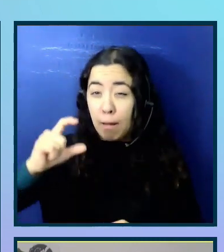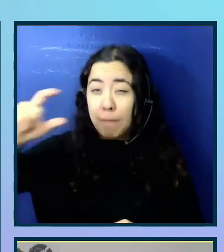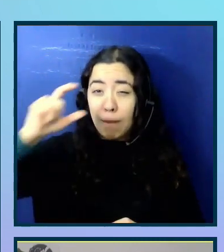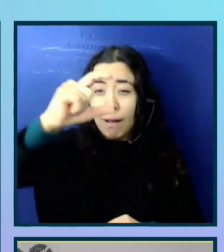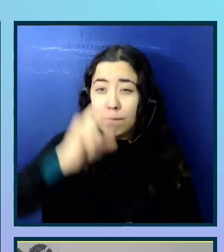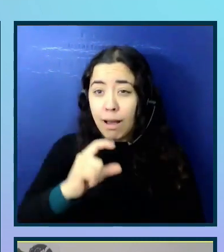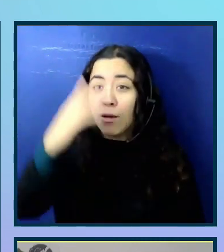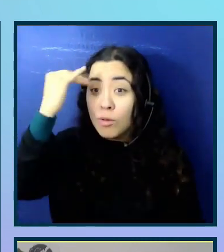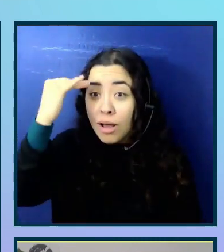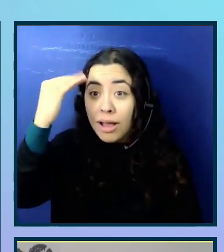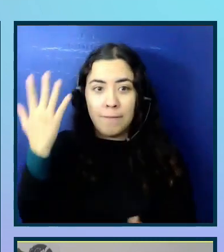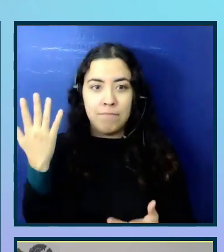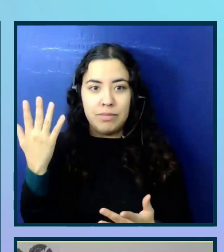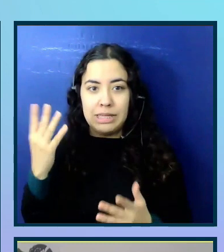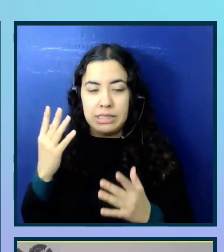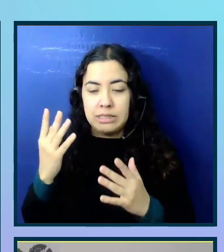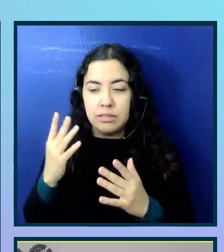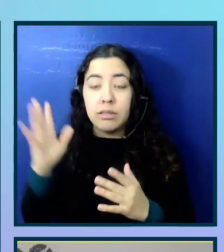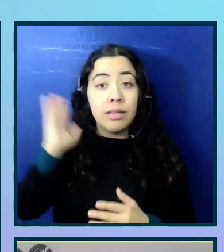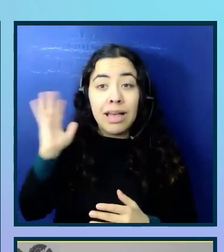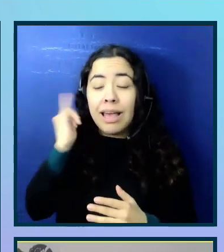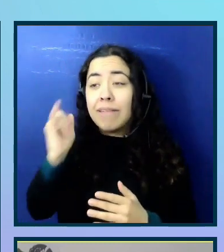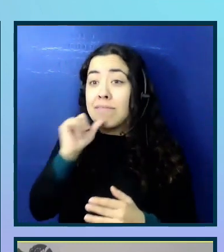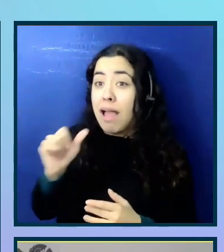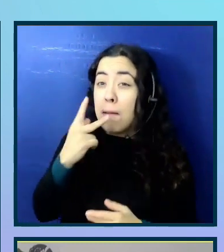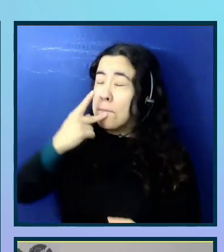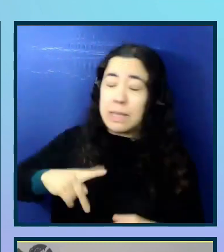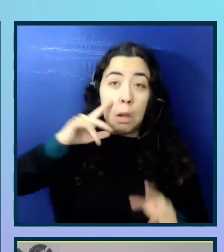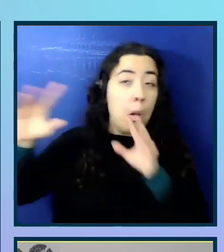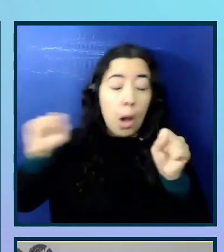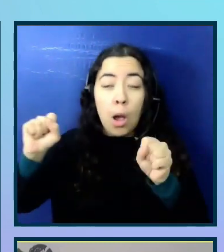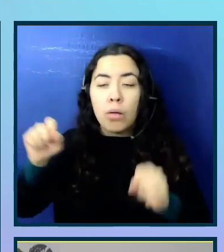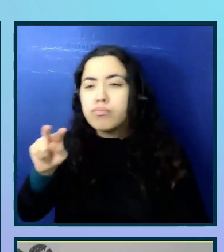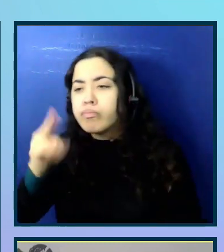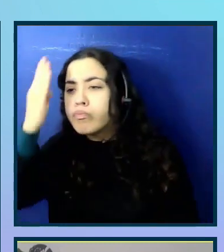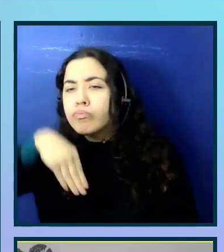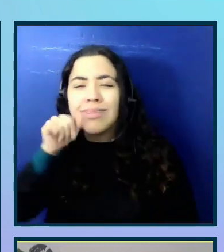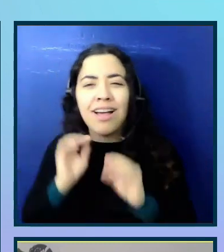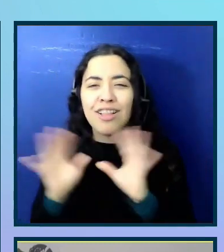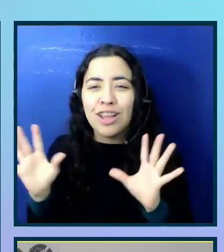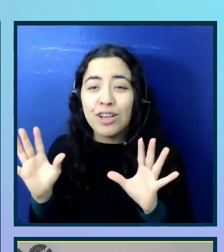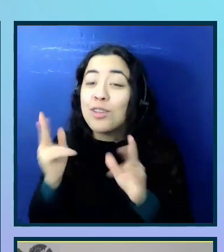because it was not kind of clear enough that those were annotations. So be careful and again, talk to your dev team to make critical clear